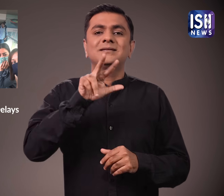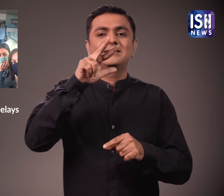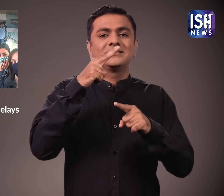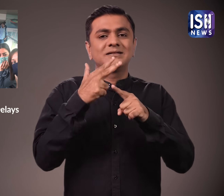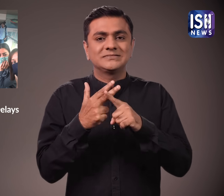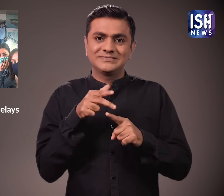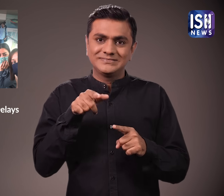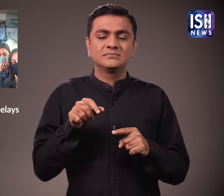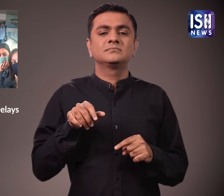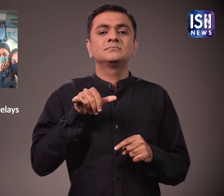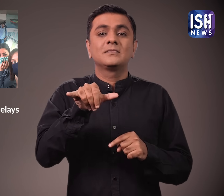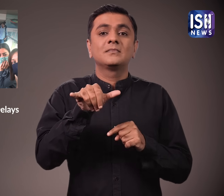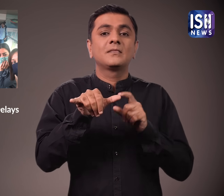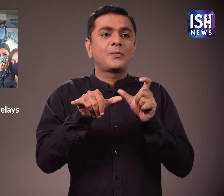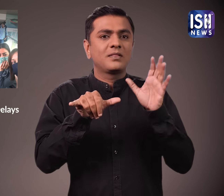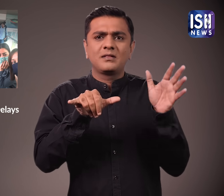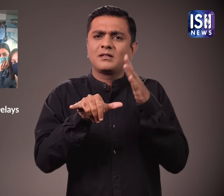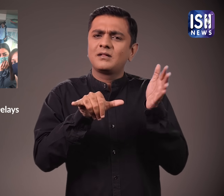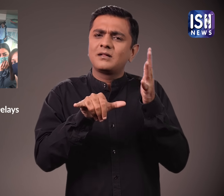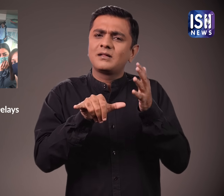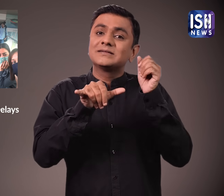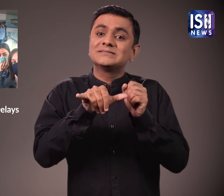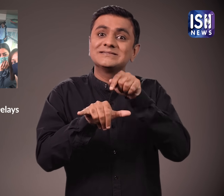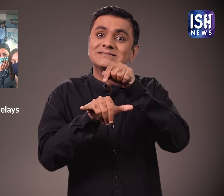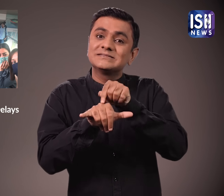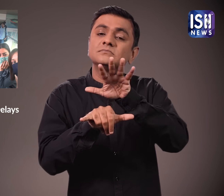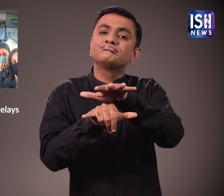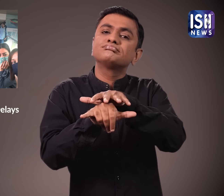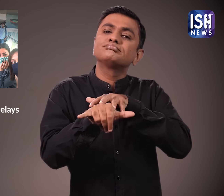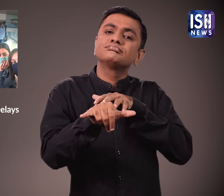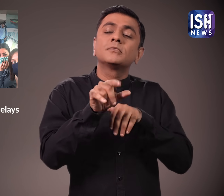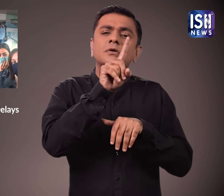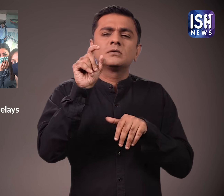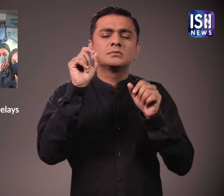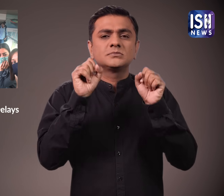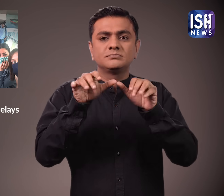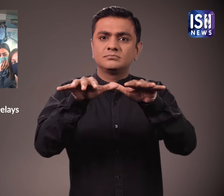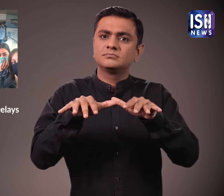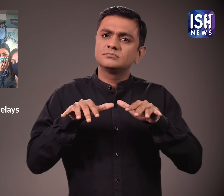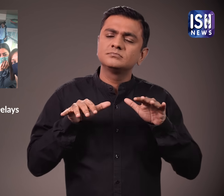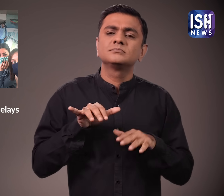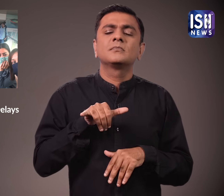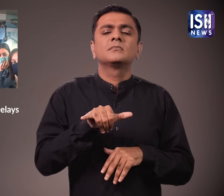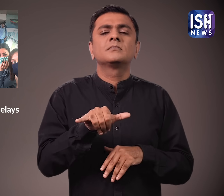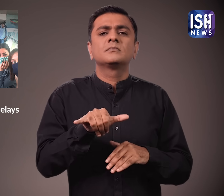The flight was scheduled to take off at 8.30am and over 100 passengers boarded the aircraft.